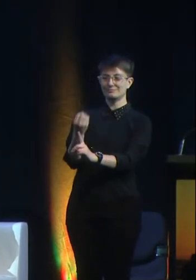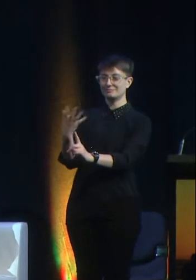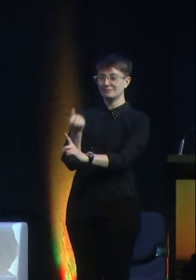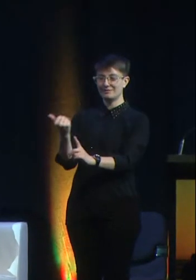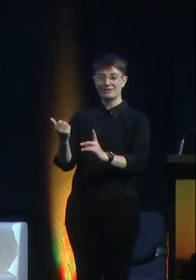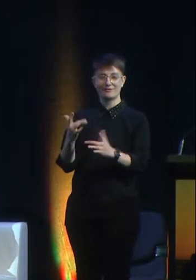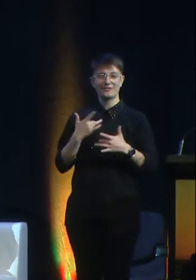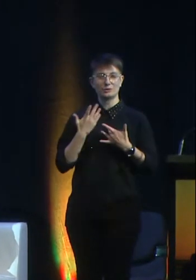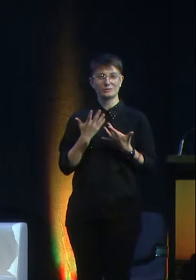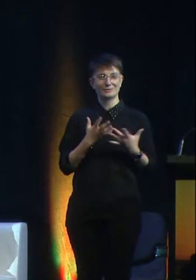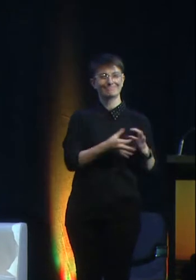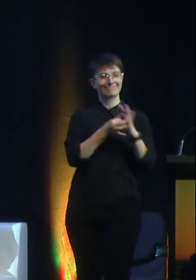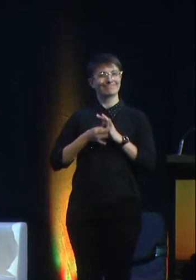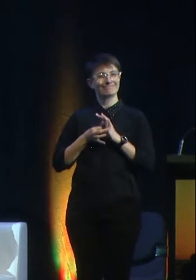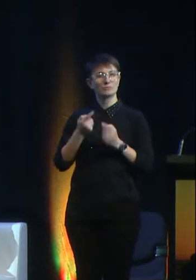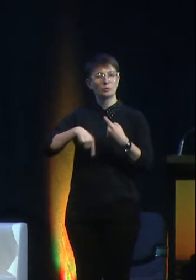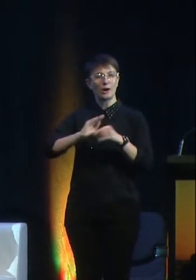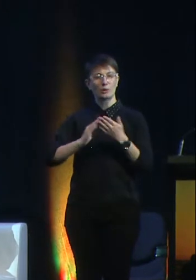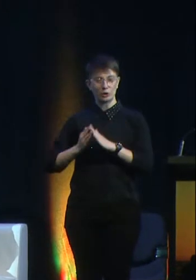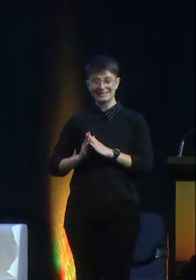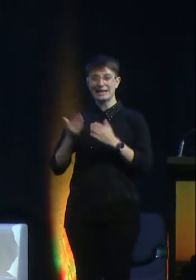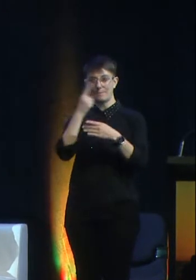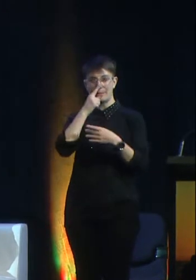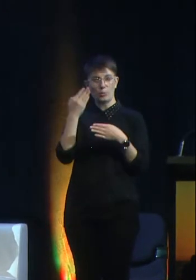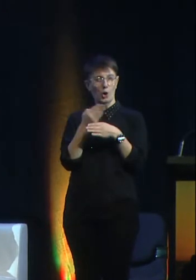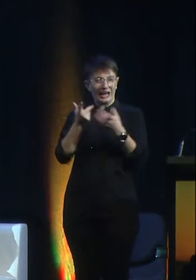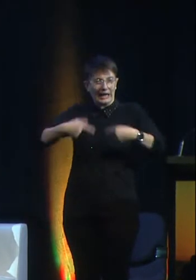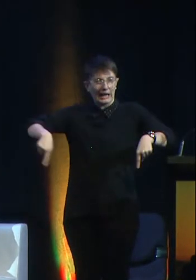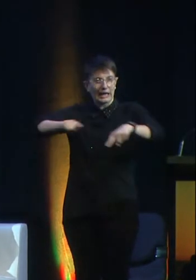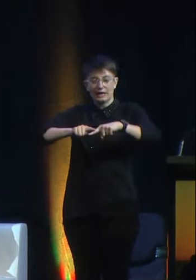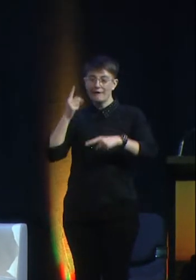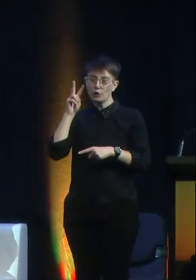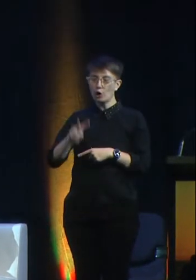people who are here. If you look toward the bottom of the roadmap what you'll see is the